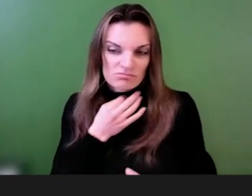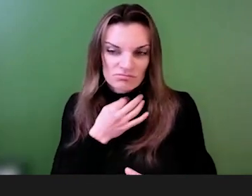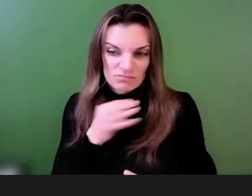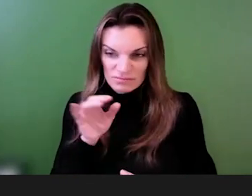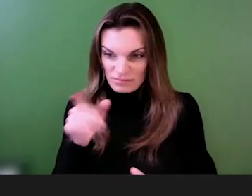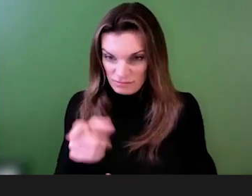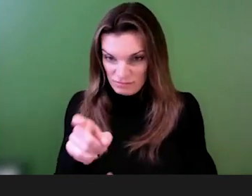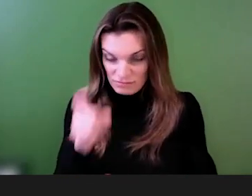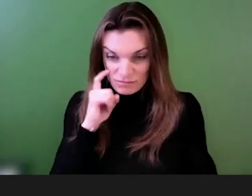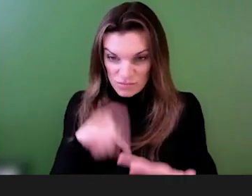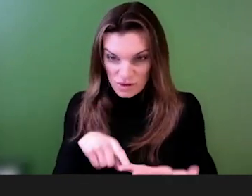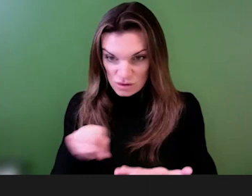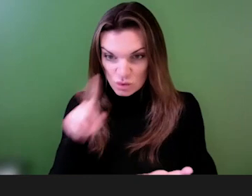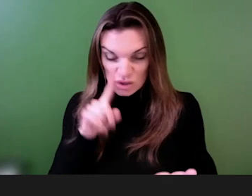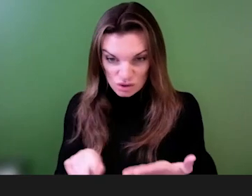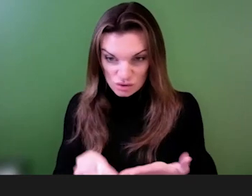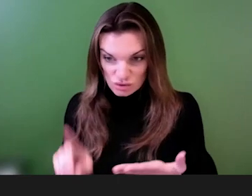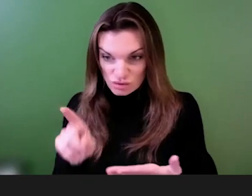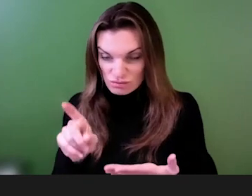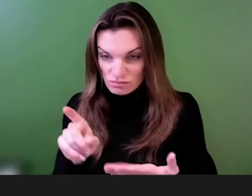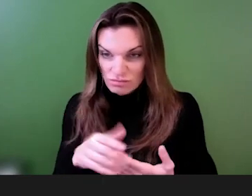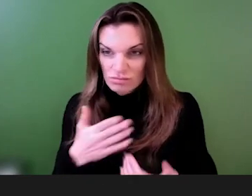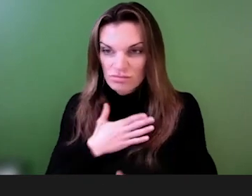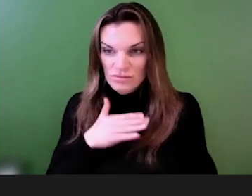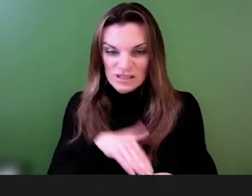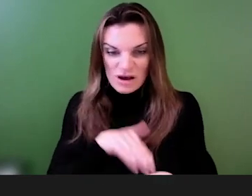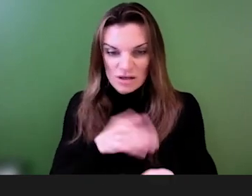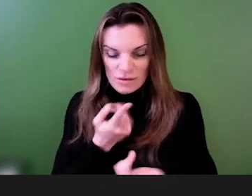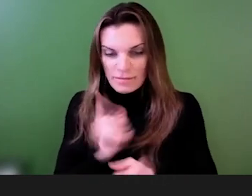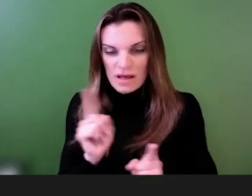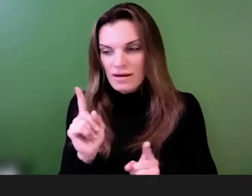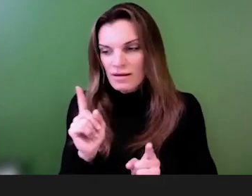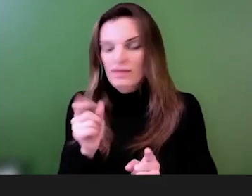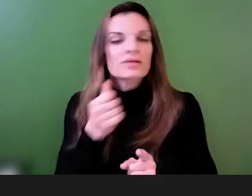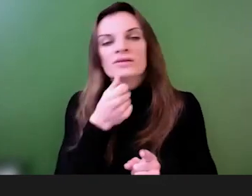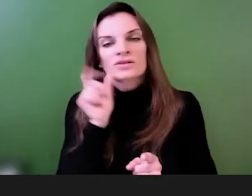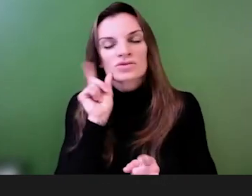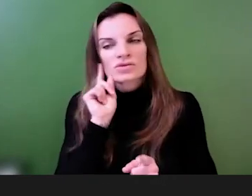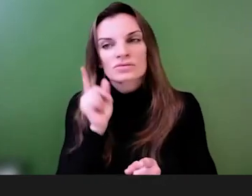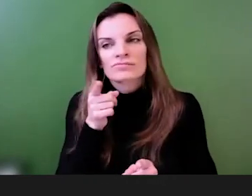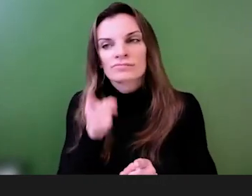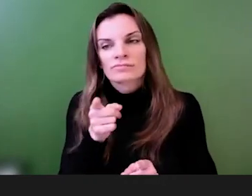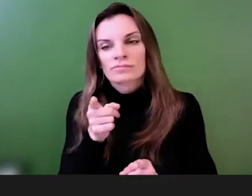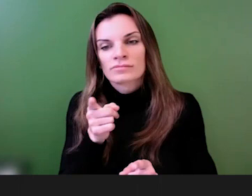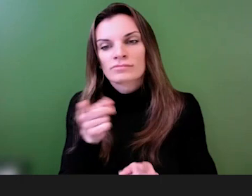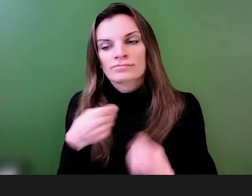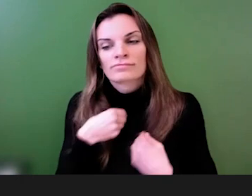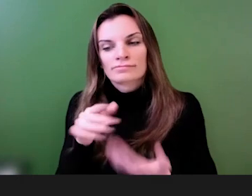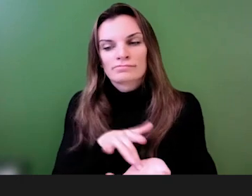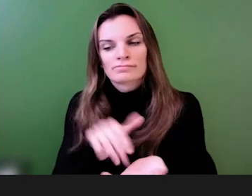seen in the research? My doctor finally last night after they put me on an antibiotic for a